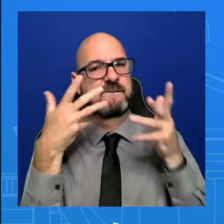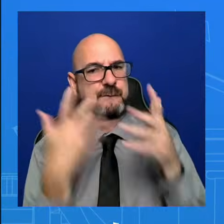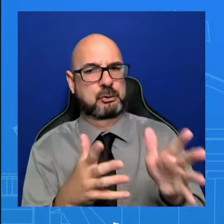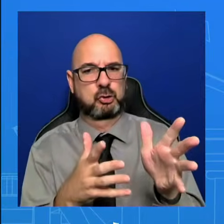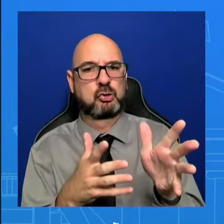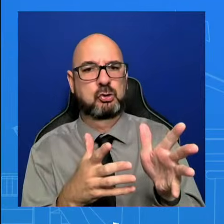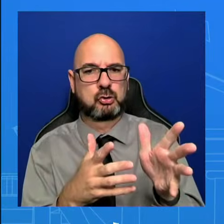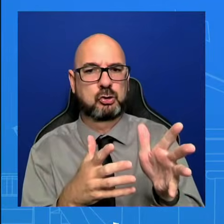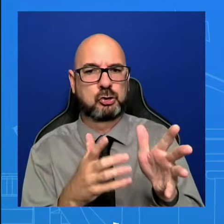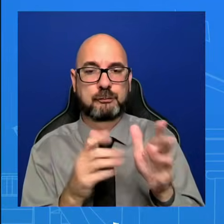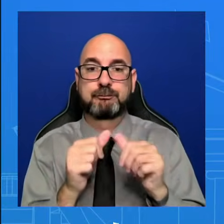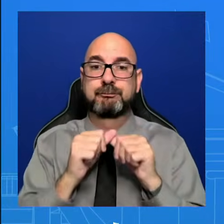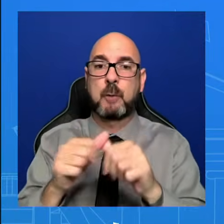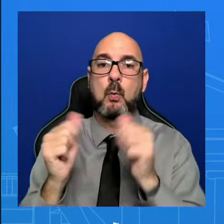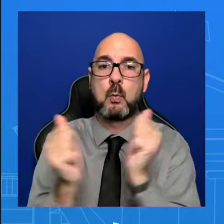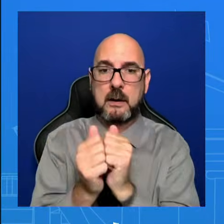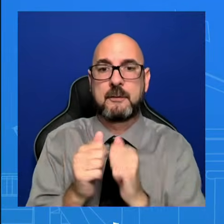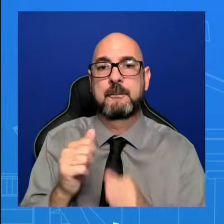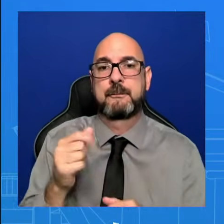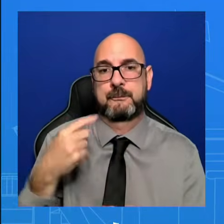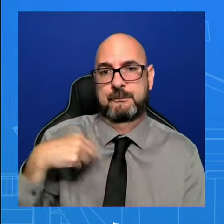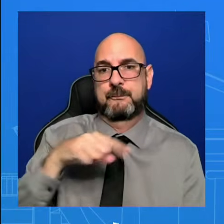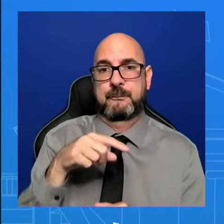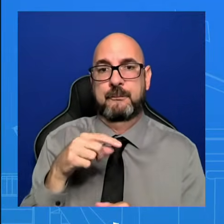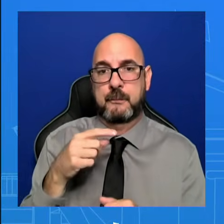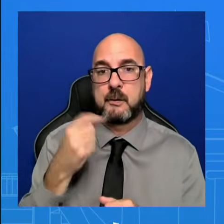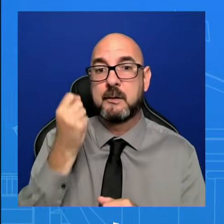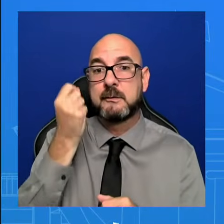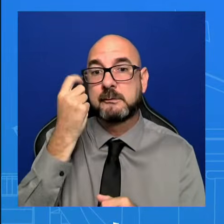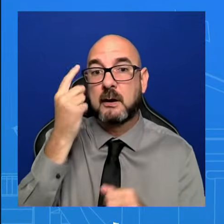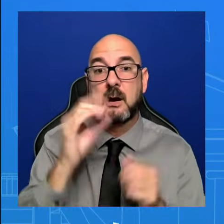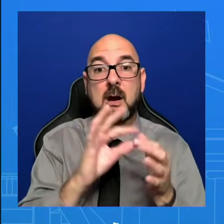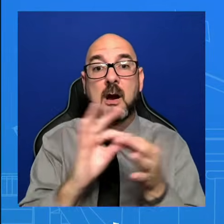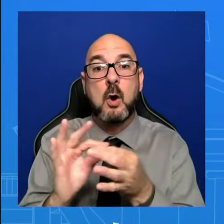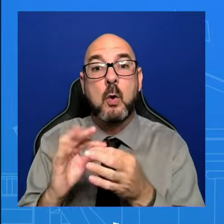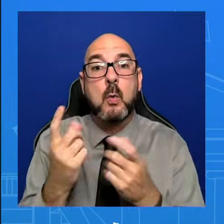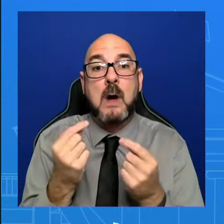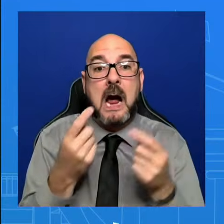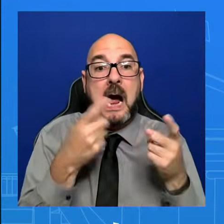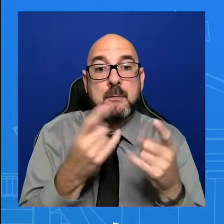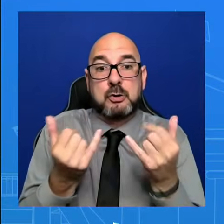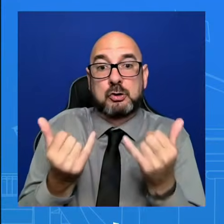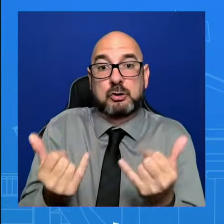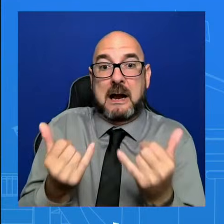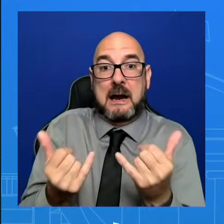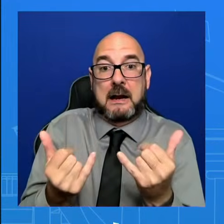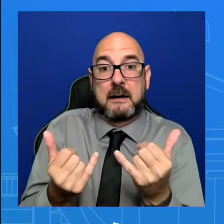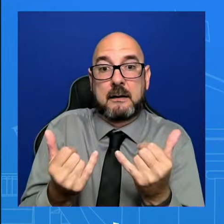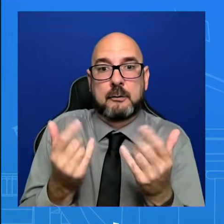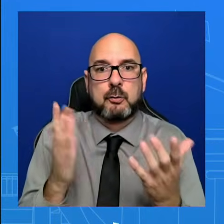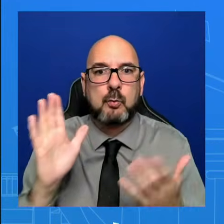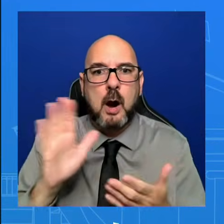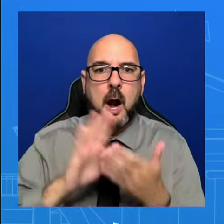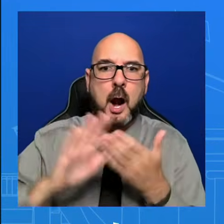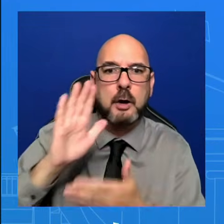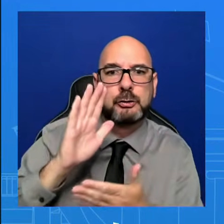And as it relates to what's happening, obviously, the actions that colleges and universities are -- are taking, obviously, it's up to them.